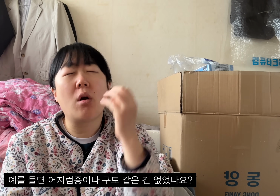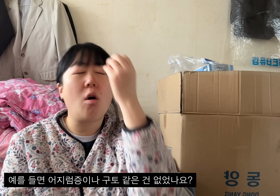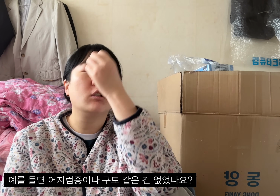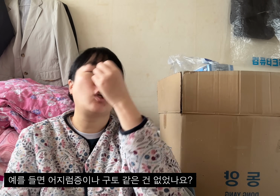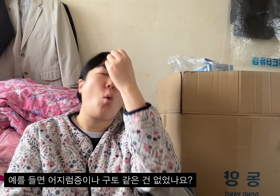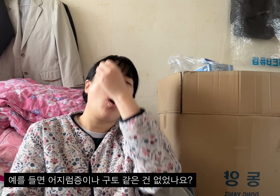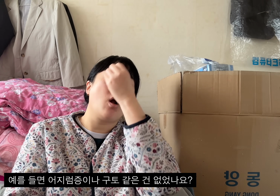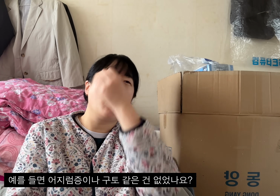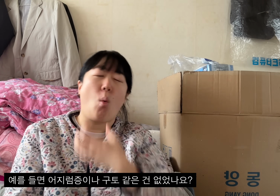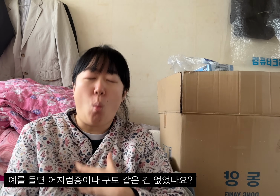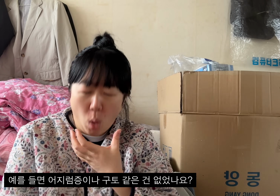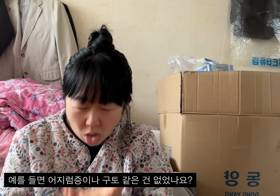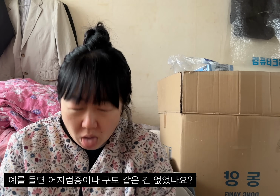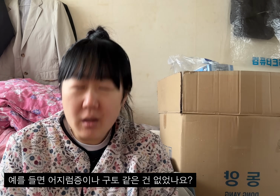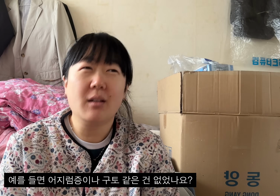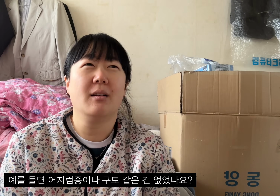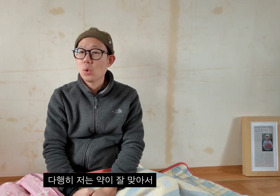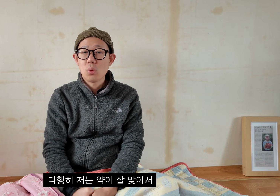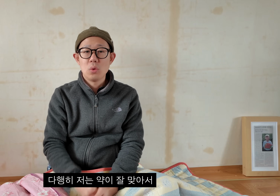Like dizziness, vomiting?